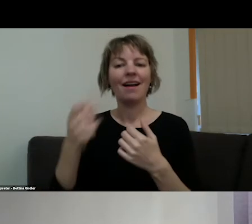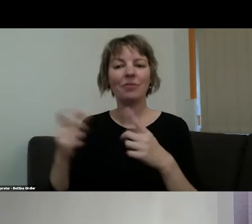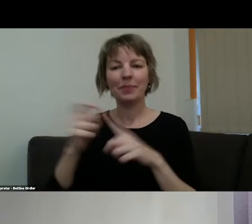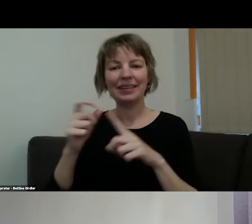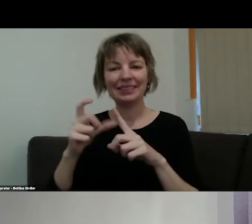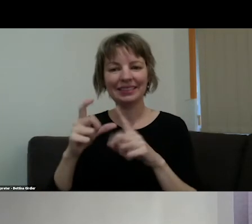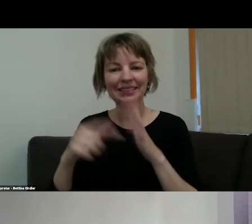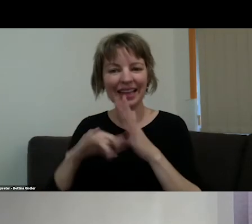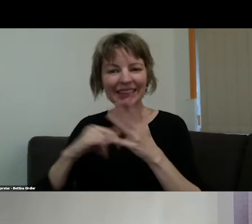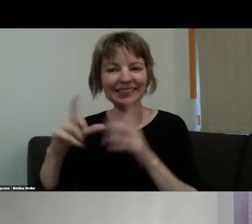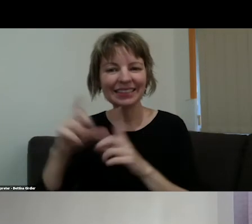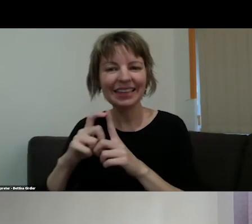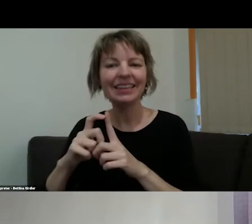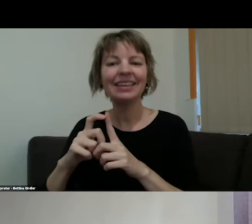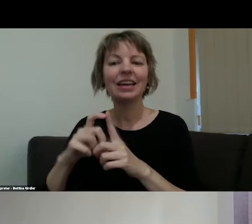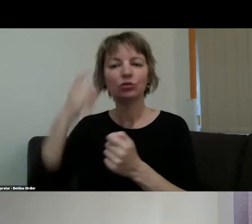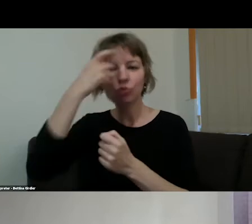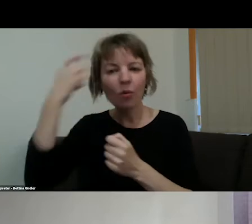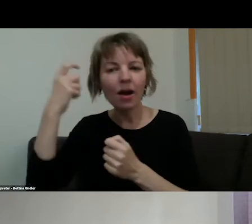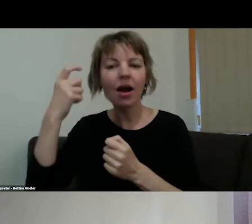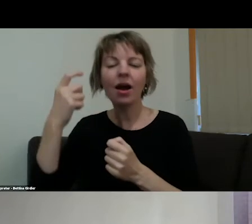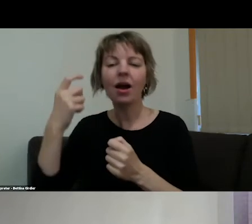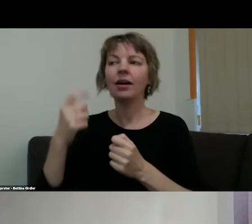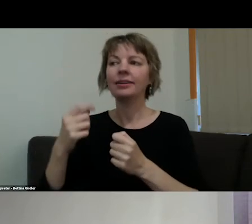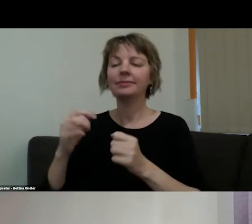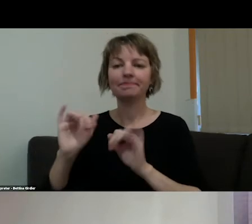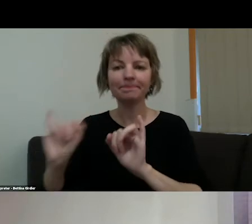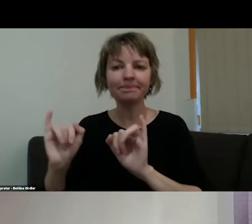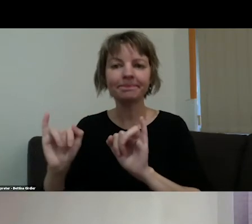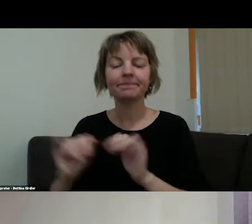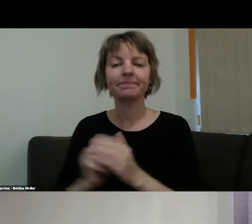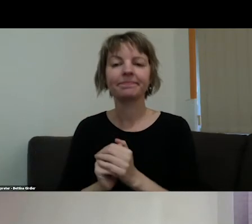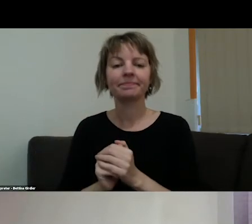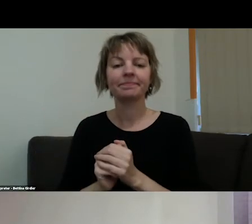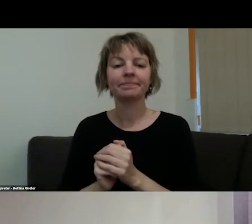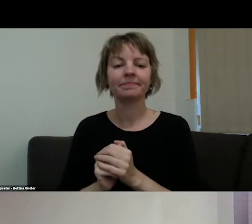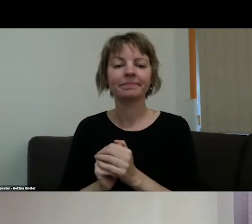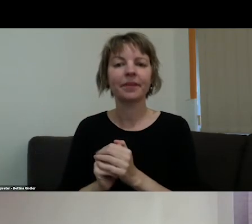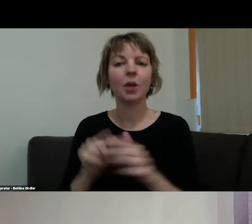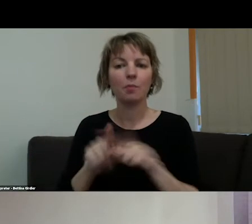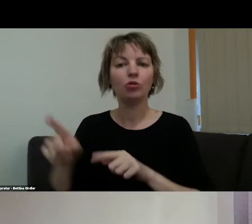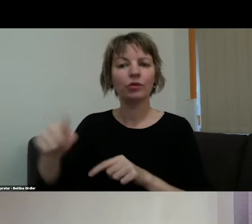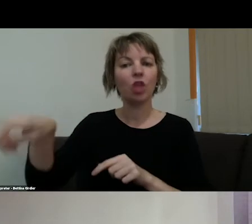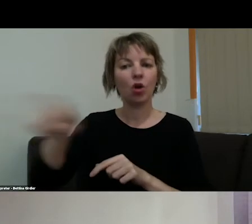post-traumatic stress disorder and with most of those coming out of the Middle East, the current operations